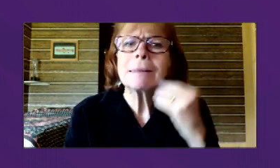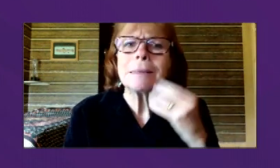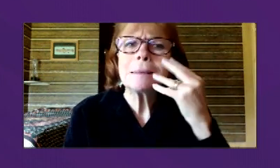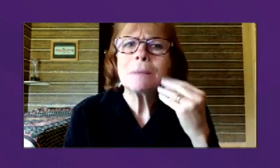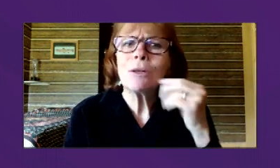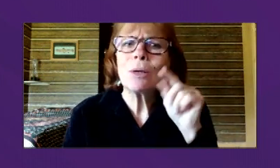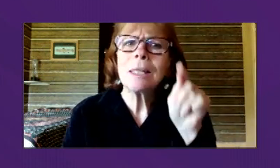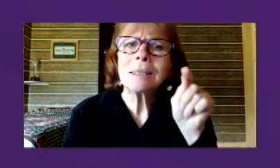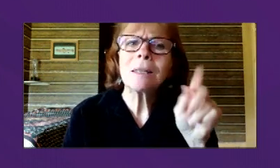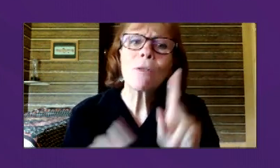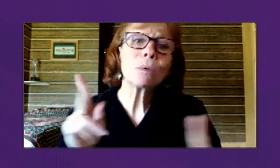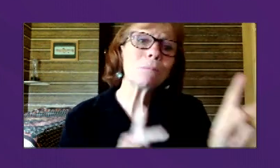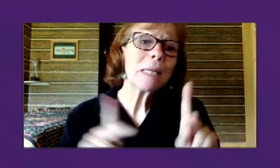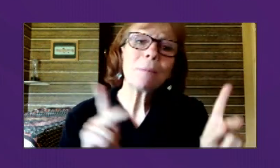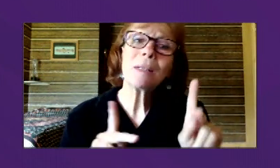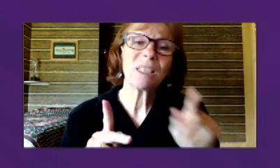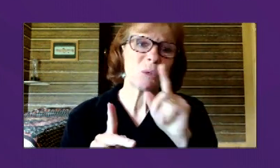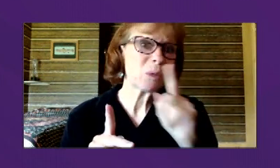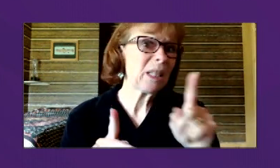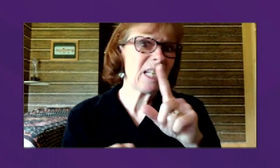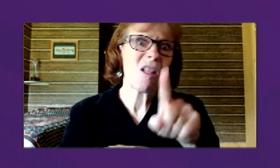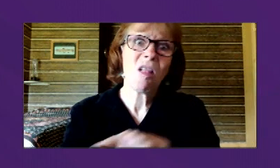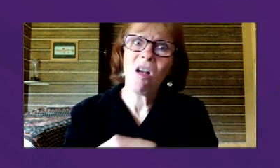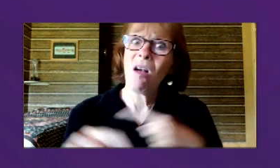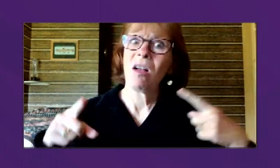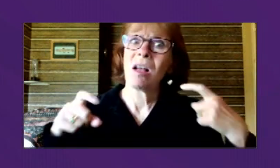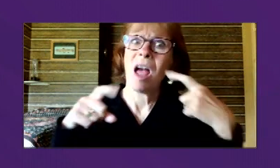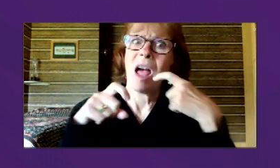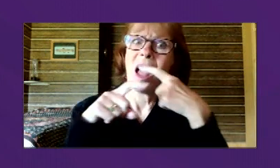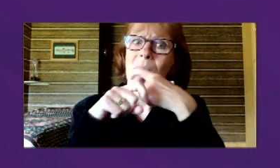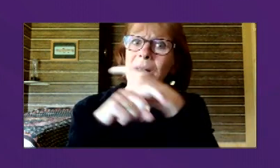more complicated story of Native nations' relationships with the United States.